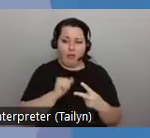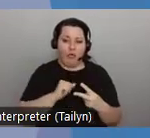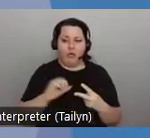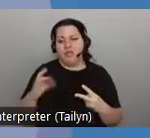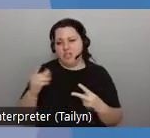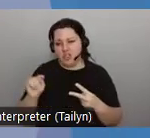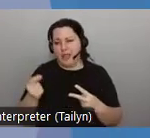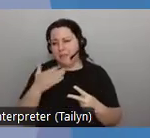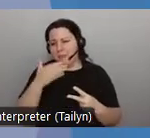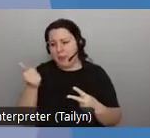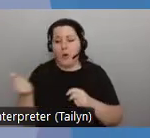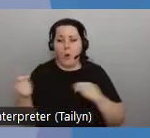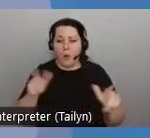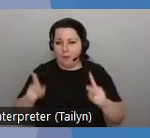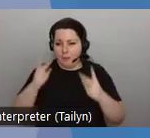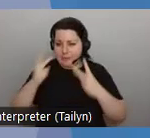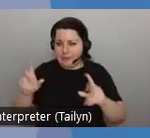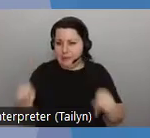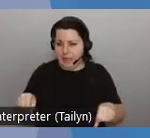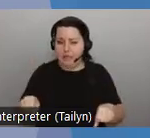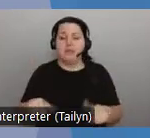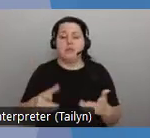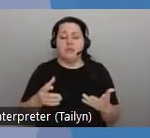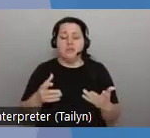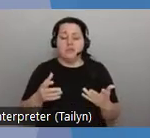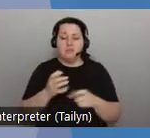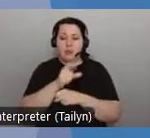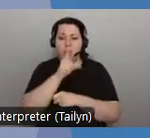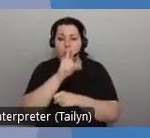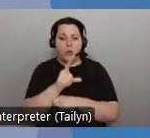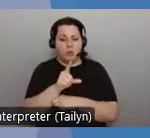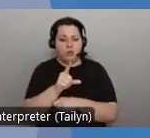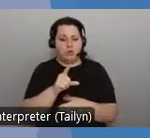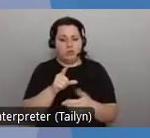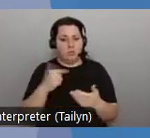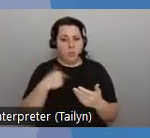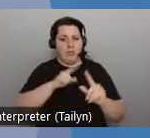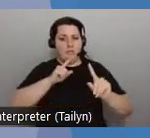please feel free to put them in chat or Q&A. Chat is probably a bit better so everyone can see it,